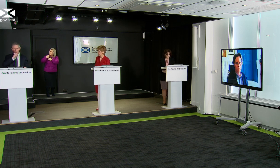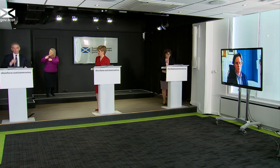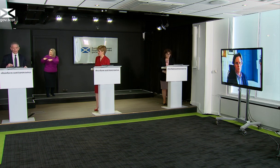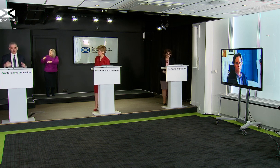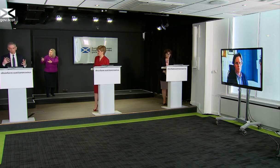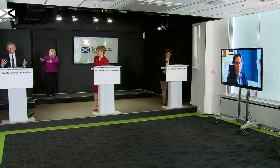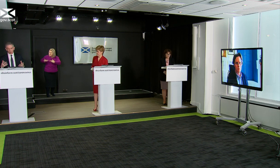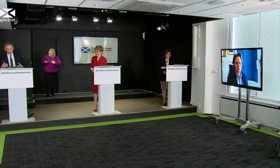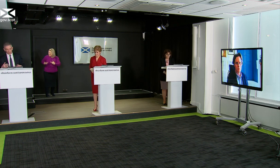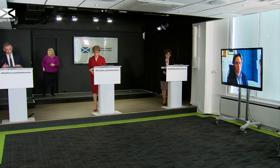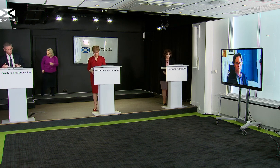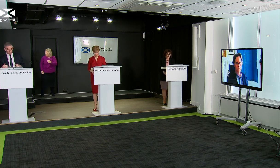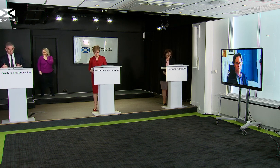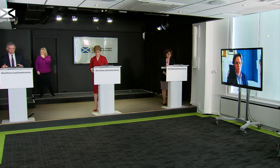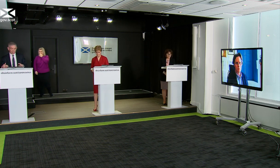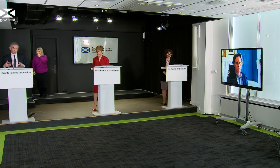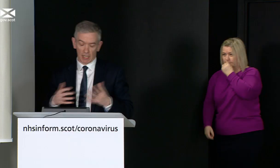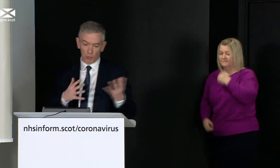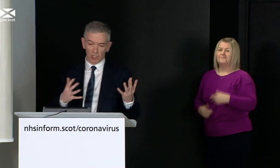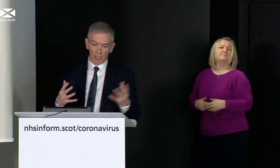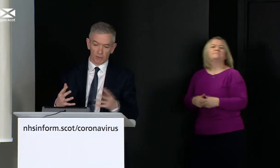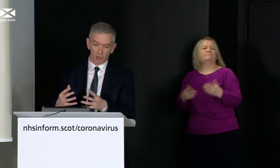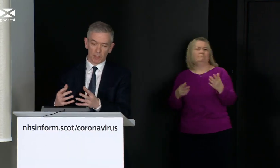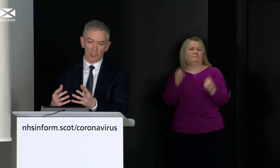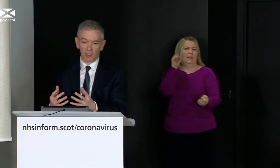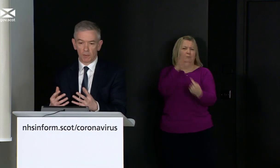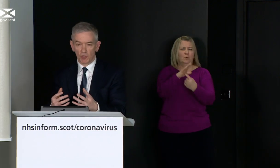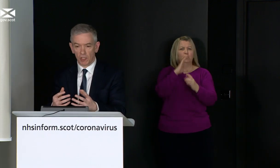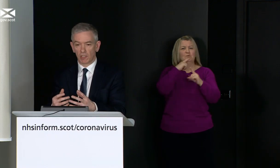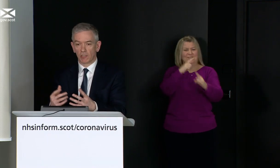So again I think the important thing to emphasise here is, once again the First Minister has